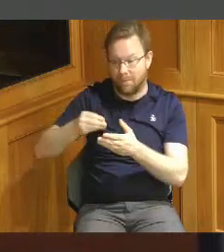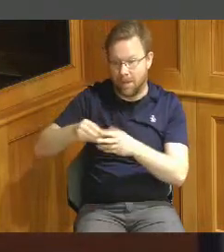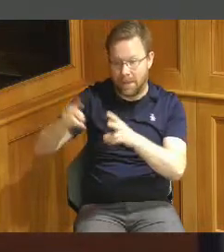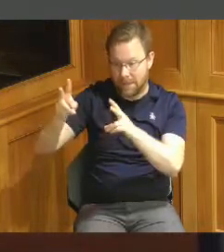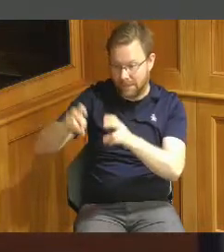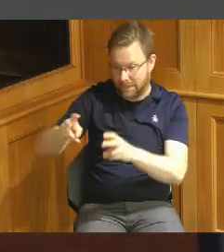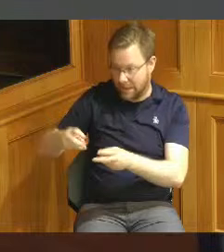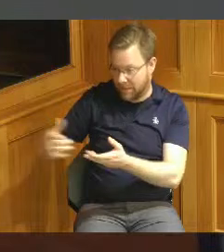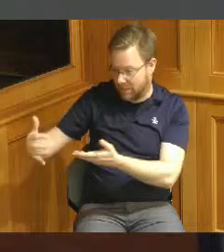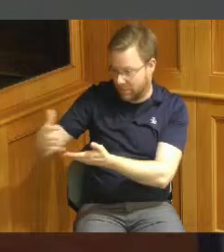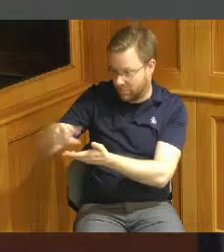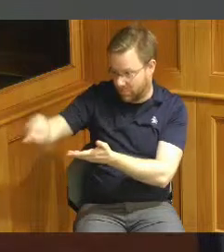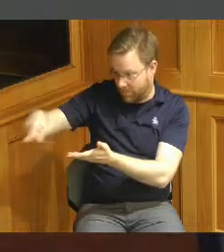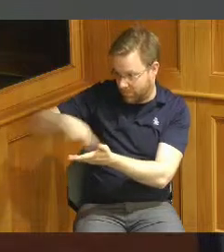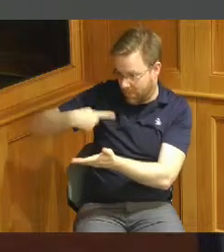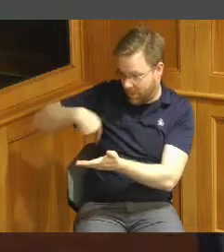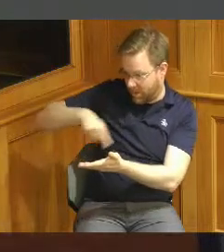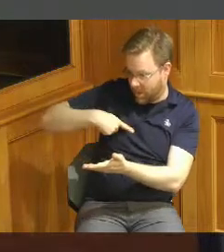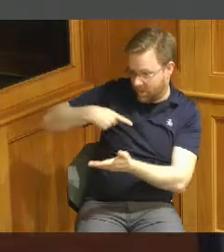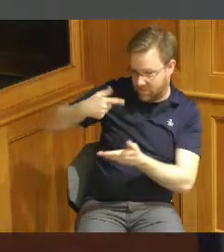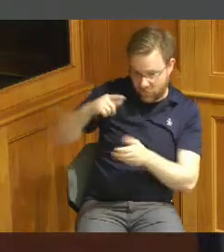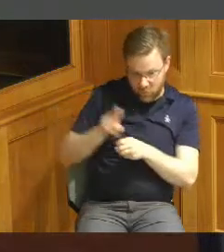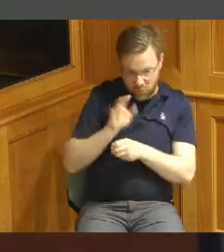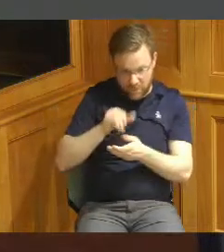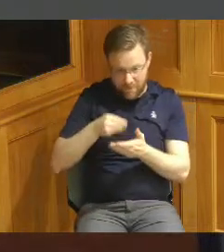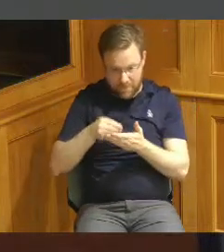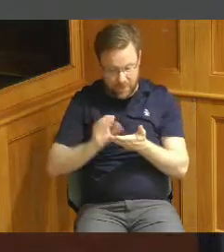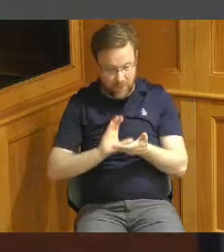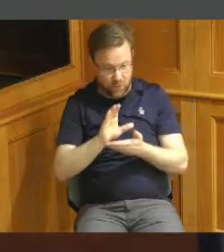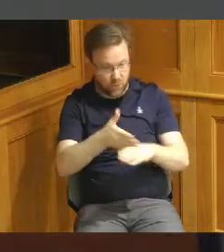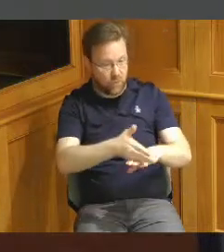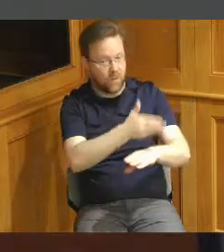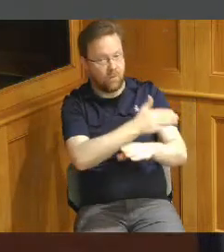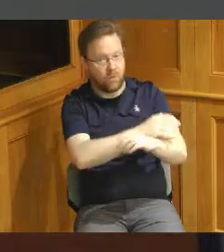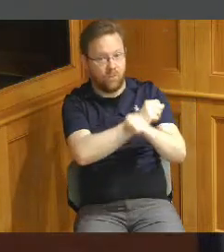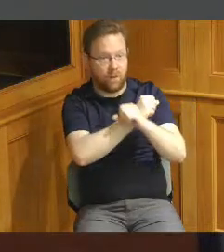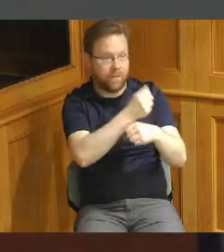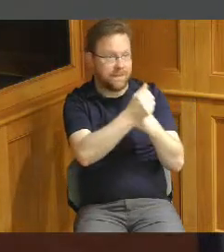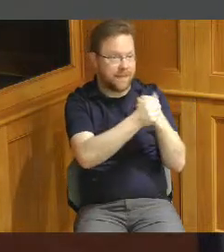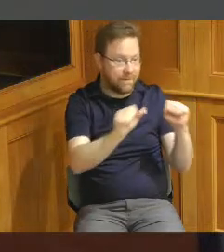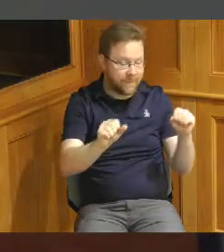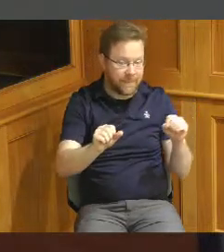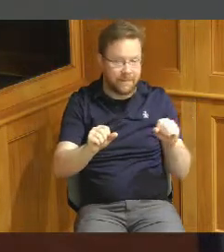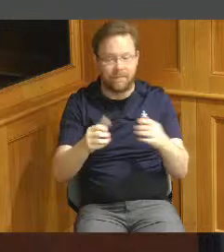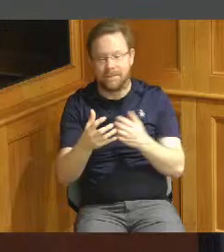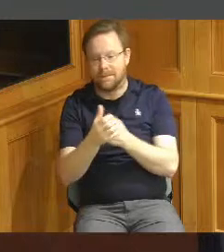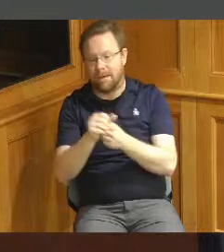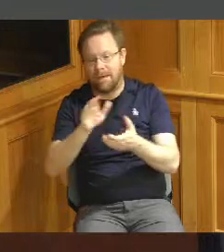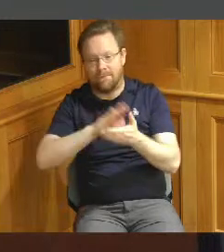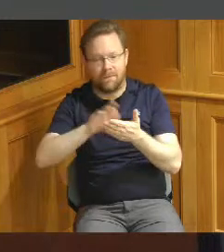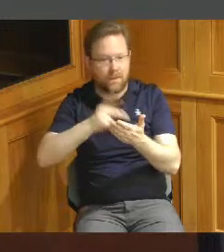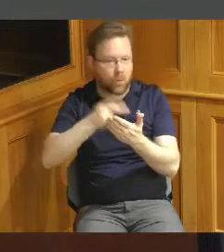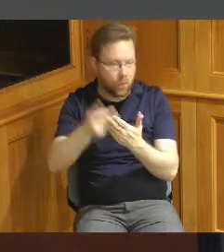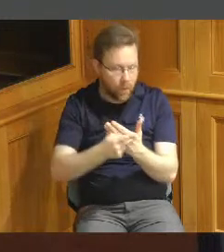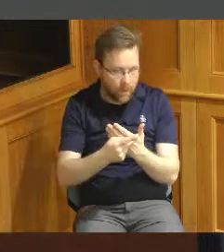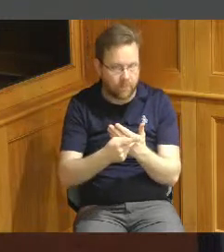has really helped you know make a lot more money available in the in Hamilton County (Commissioner Driehaus) okay all right very good thank